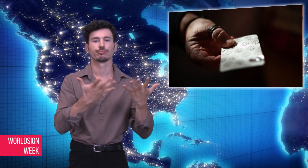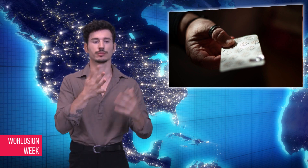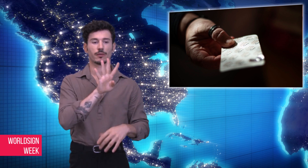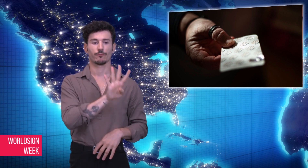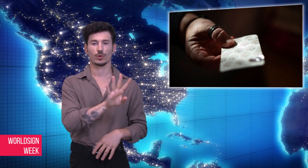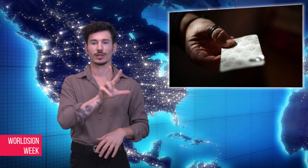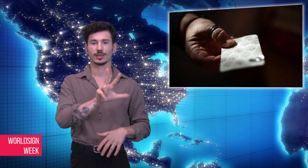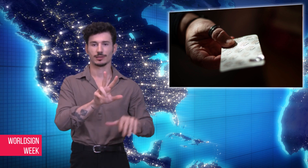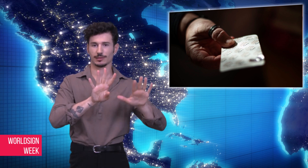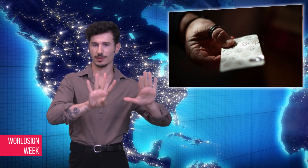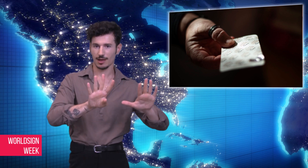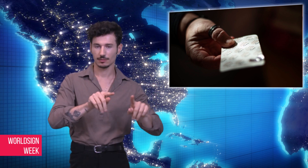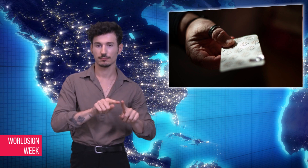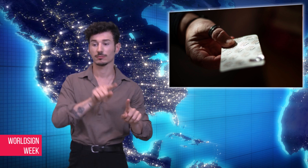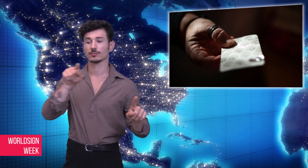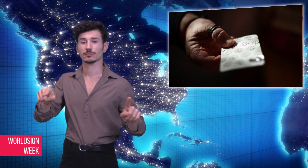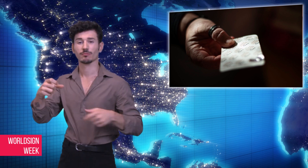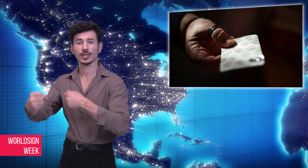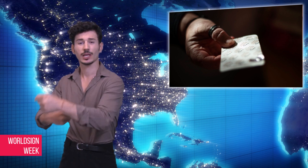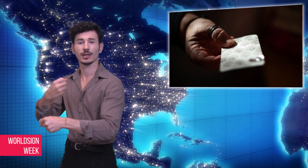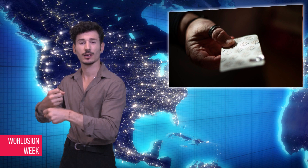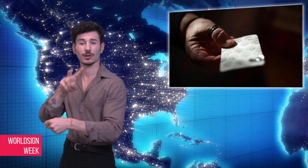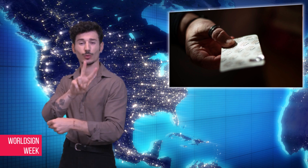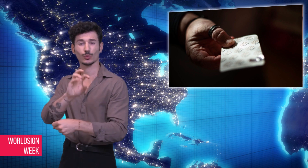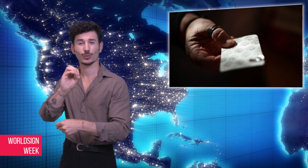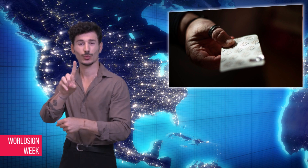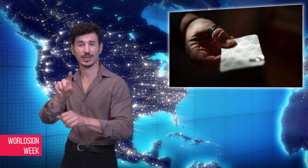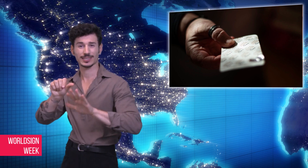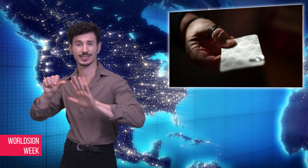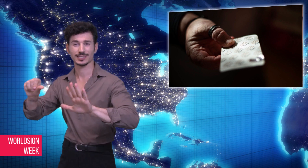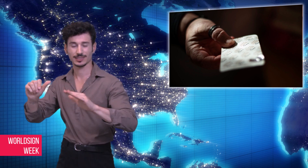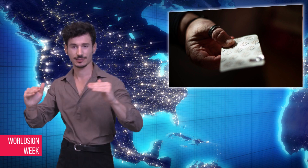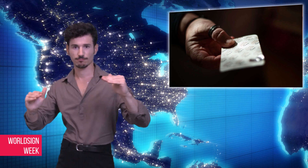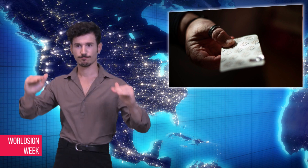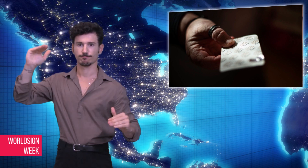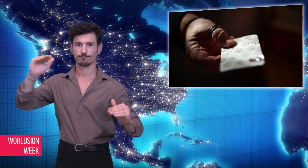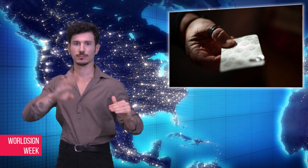jumped from 439 in 2006 to 1,119 in 2016.